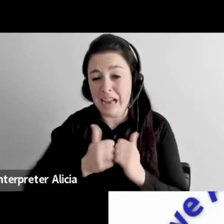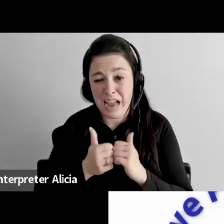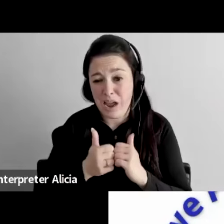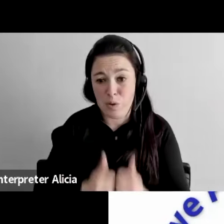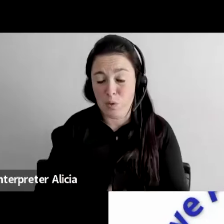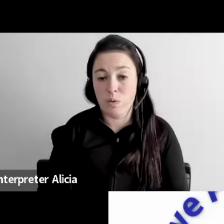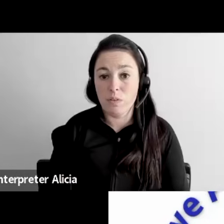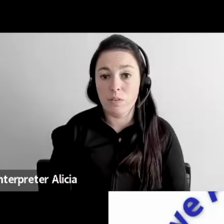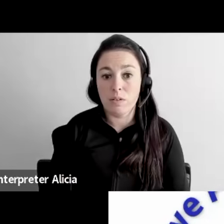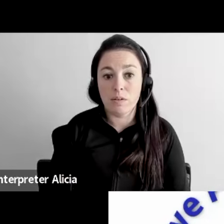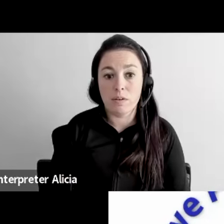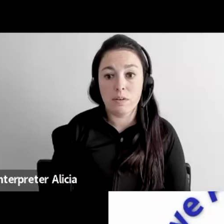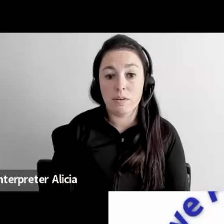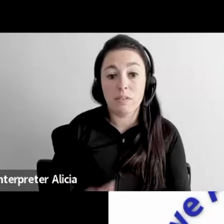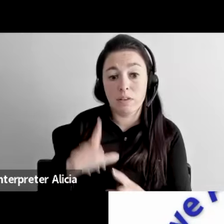Alesha, do you want to address that one?